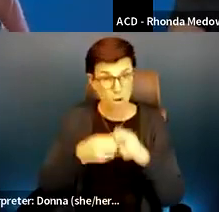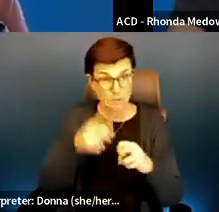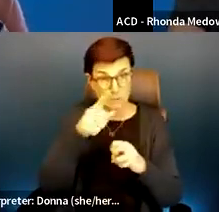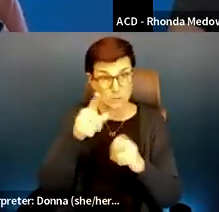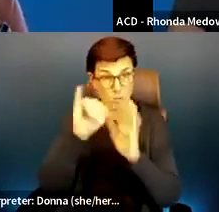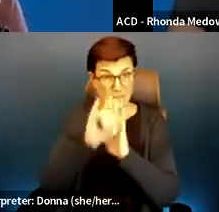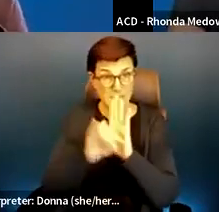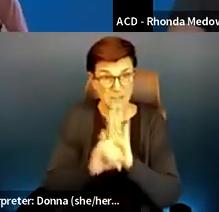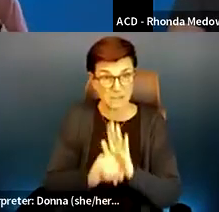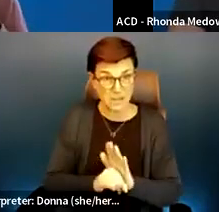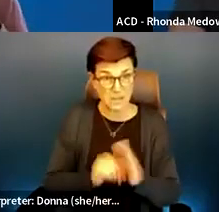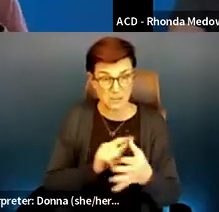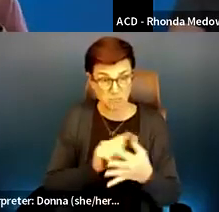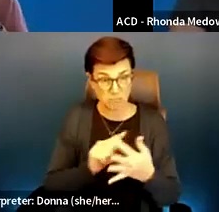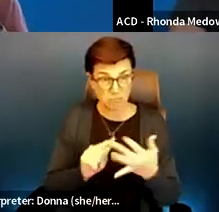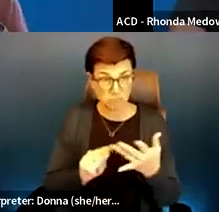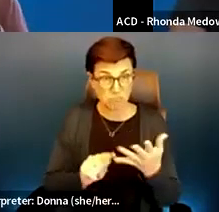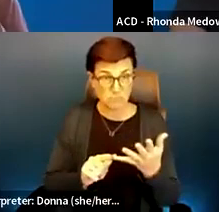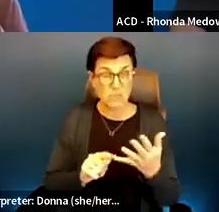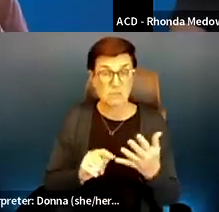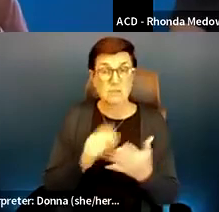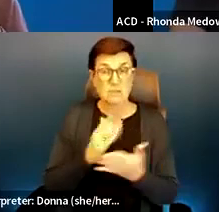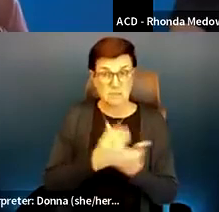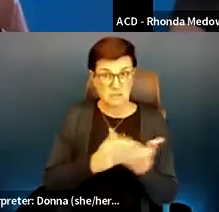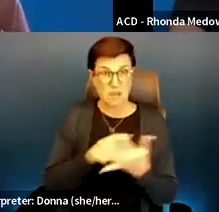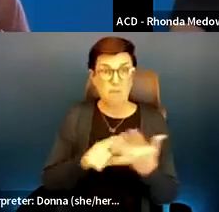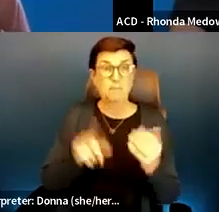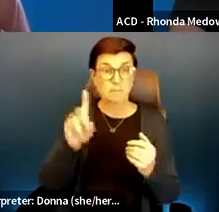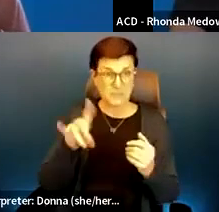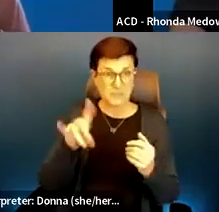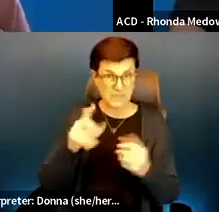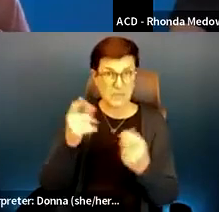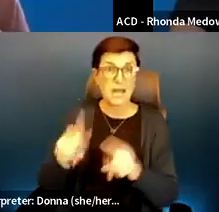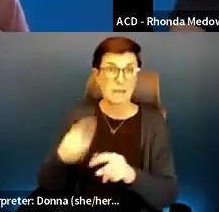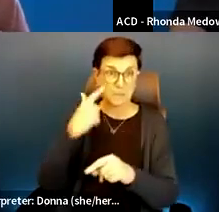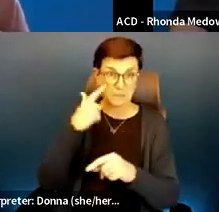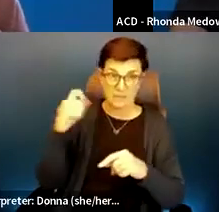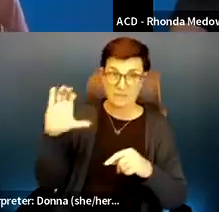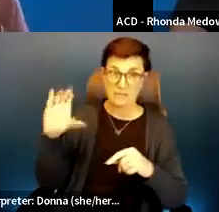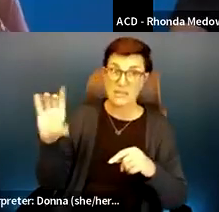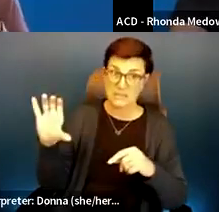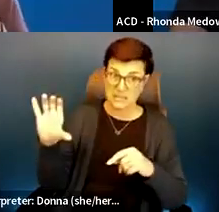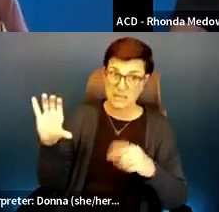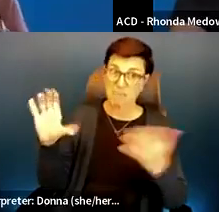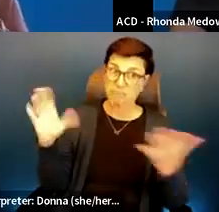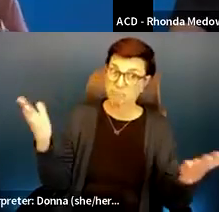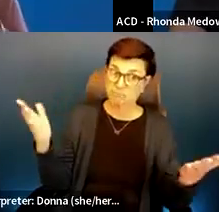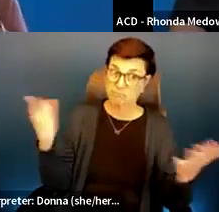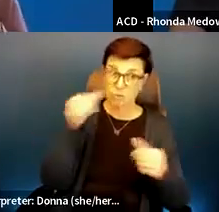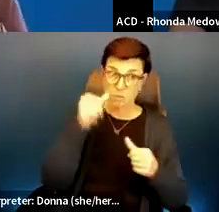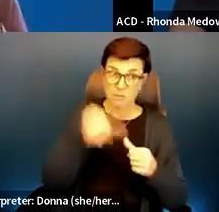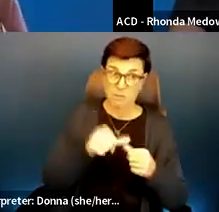in the interim have been recognized by CDC. And so we should remember that, for example, current incident command structure